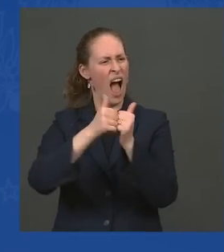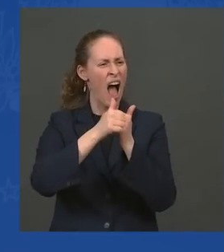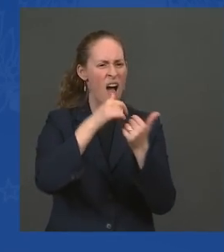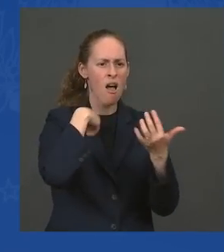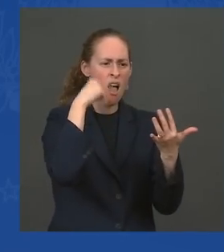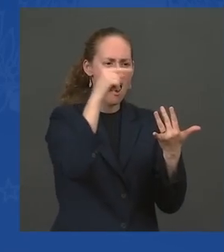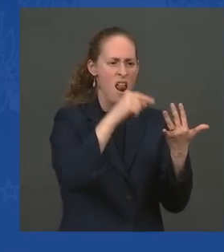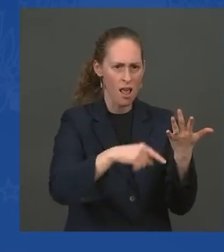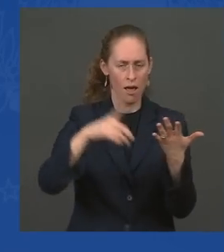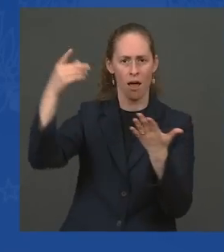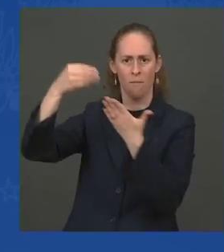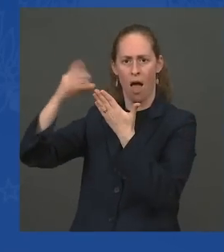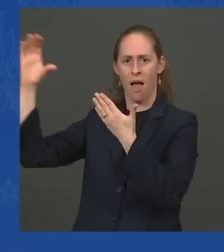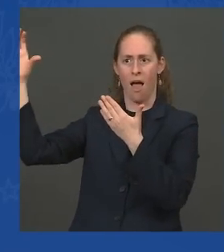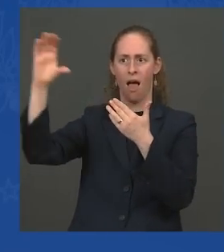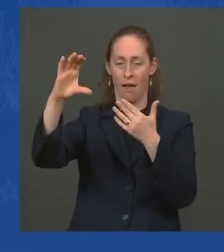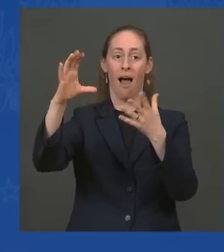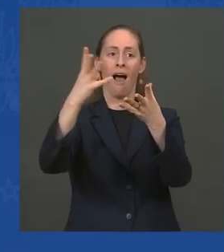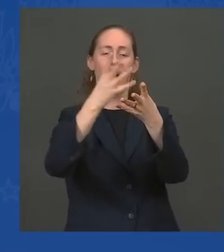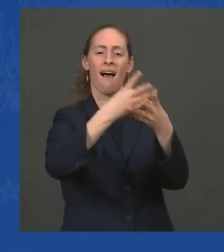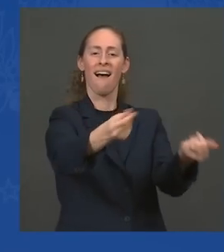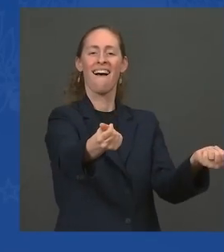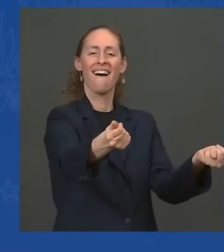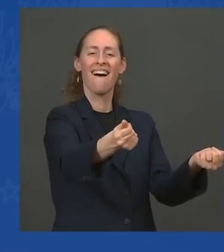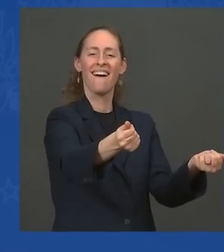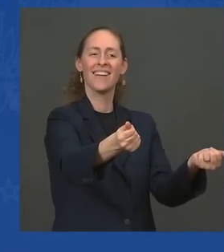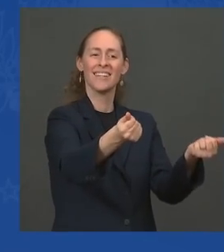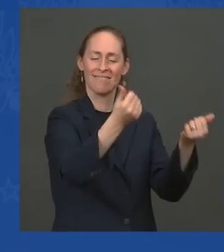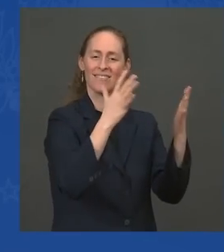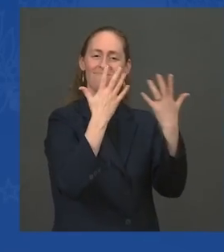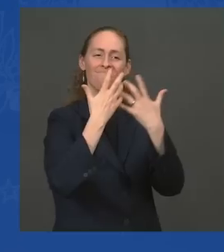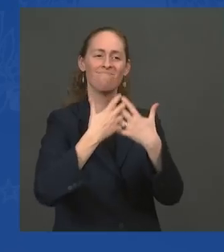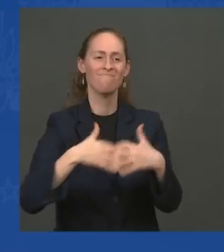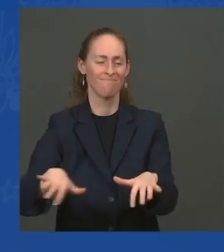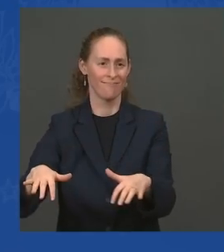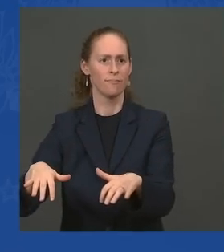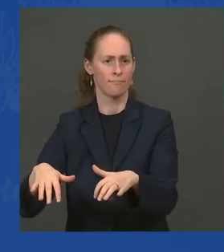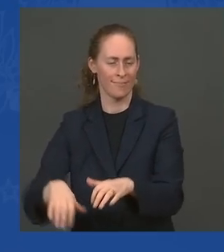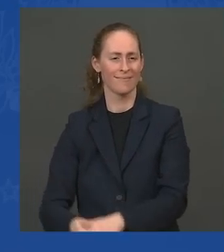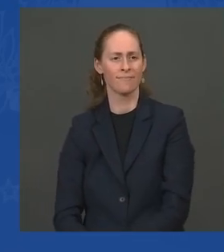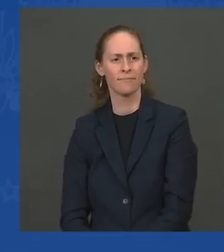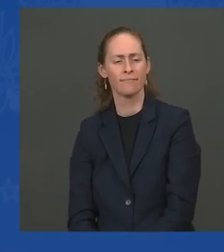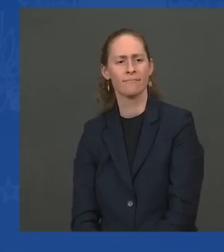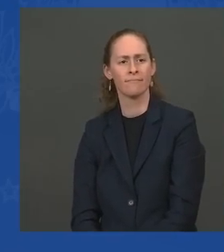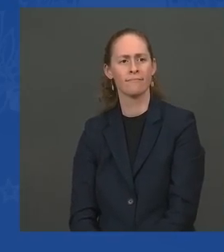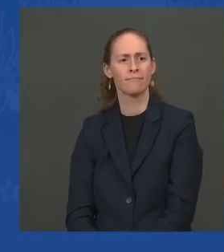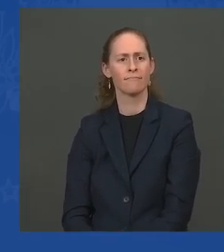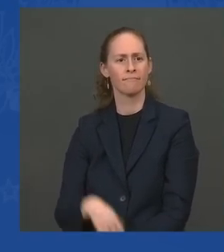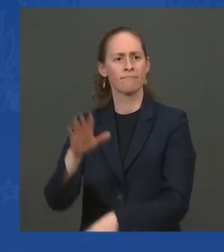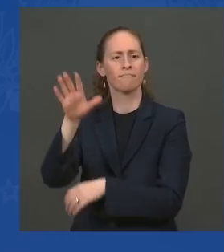It doesn't cost a cent. We all talked -- the program has $1.75 billion -- guess what?